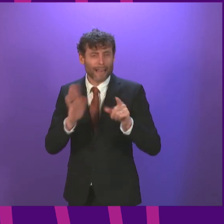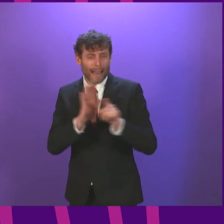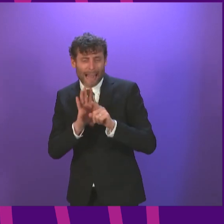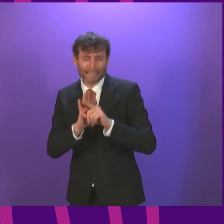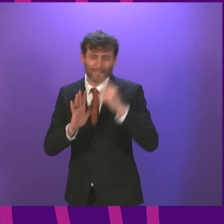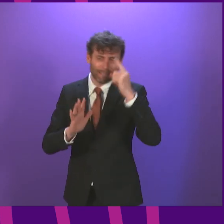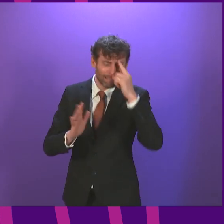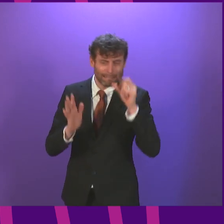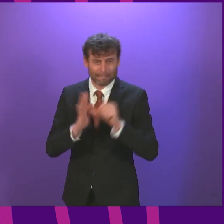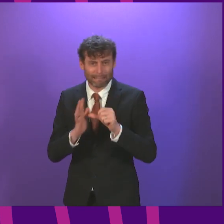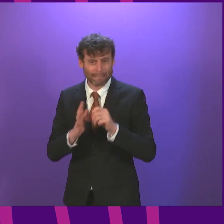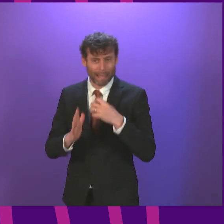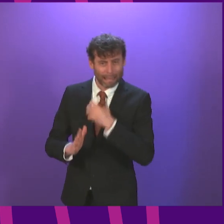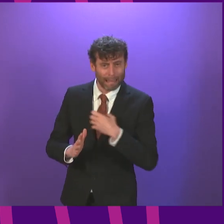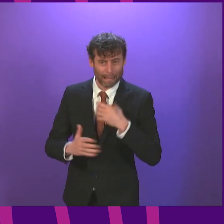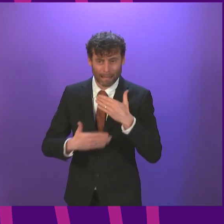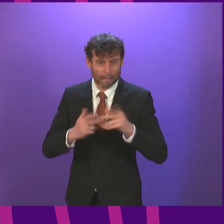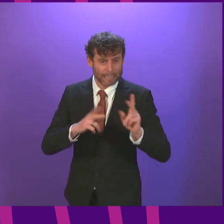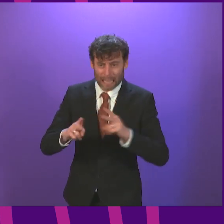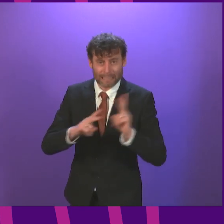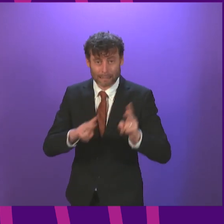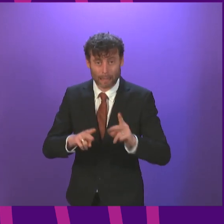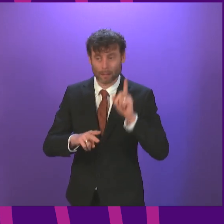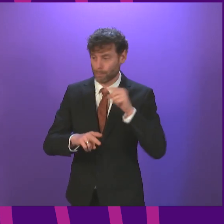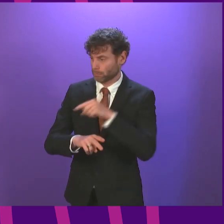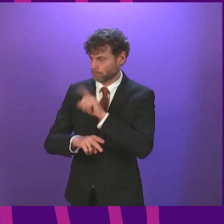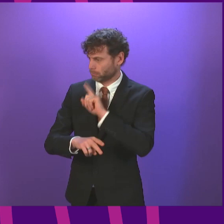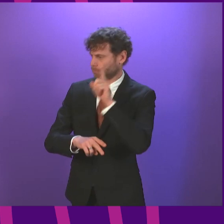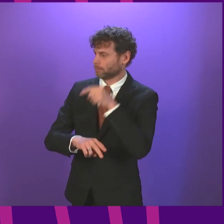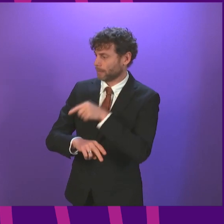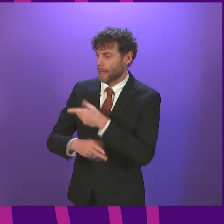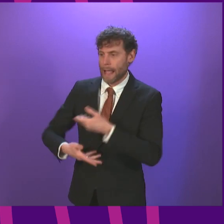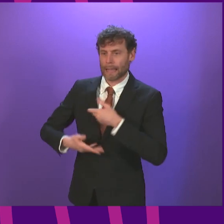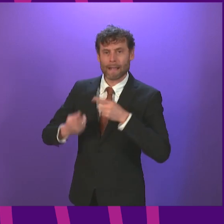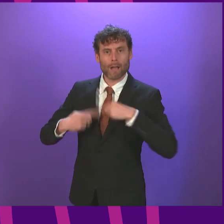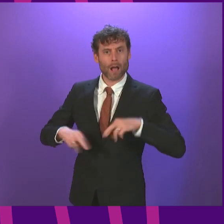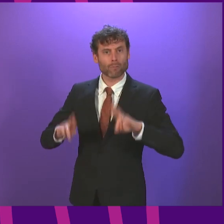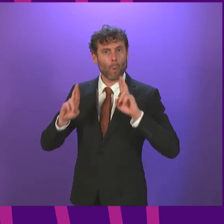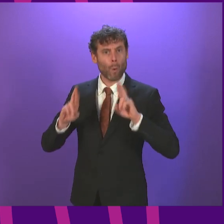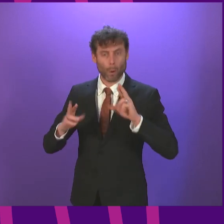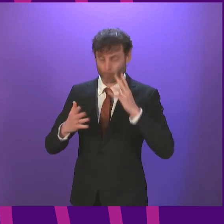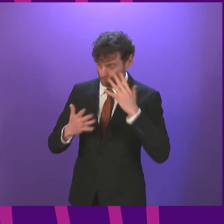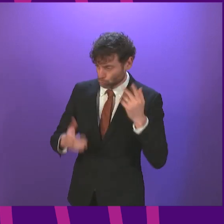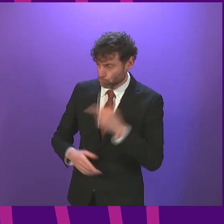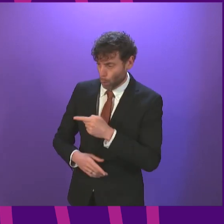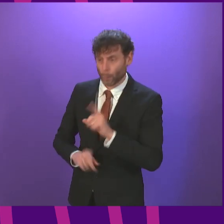all a sense of both pride and real hope about what human ingenuity can achieve. I very much